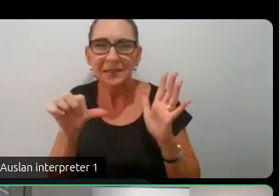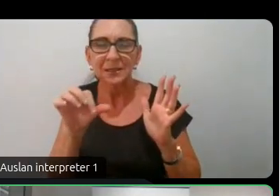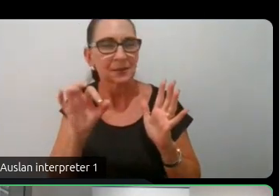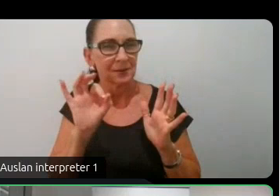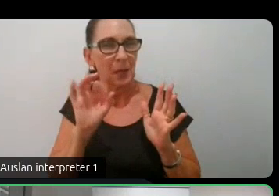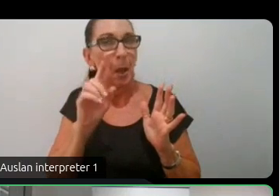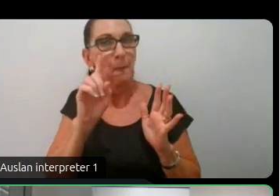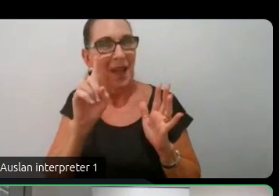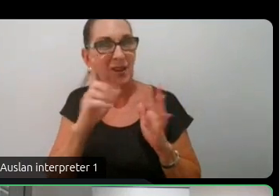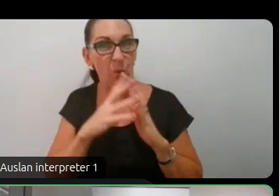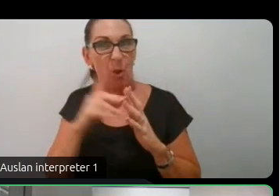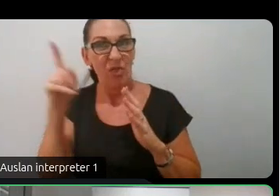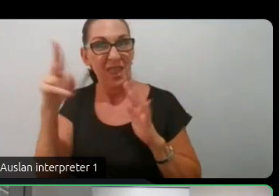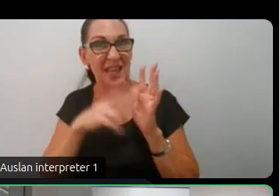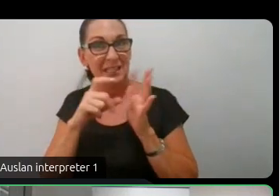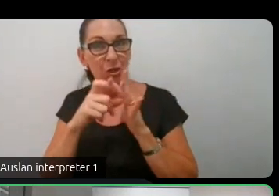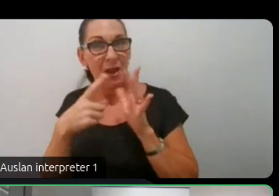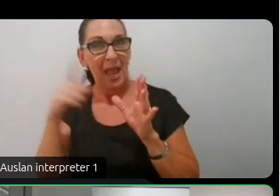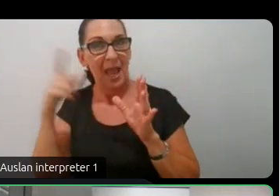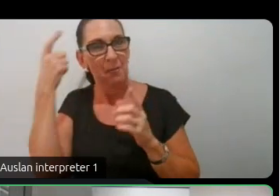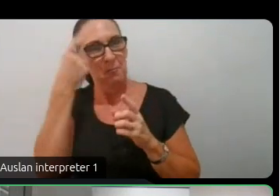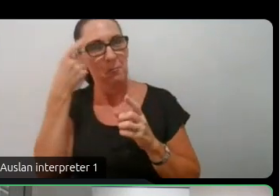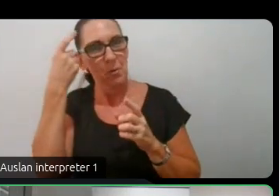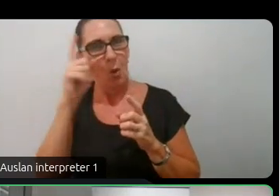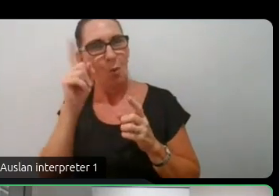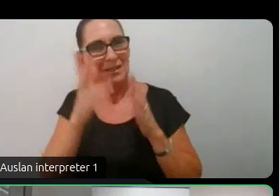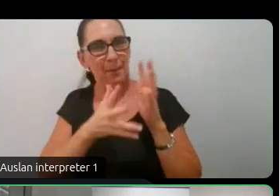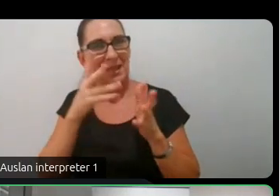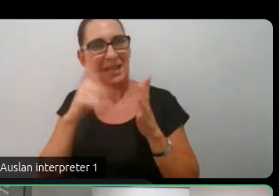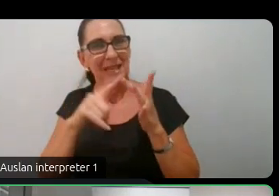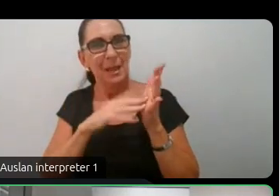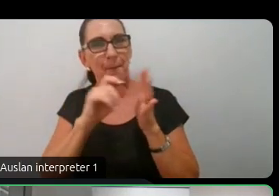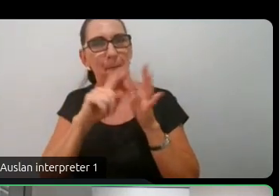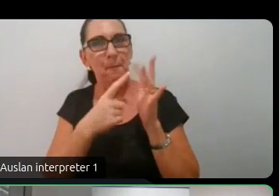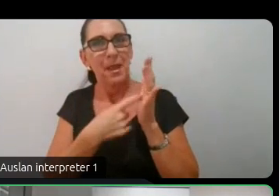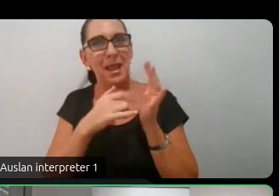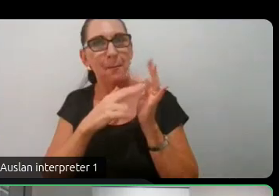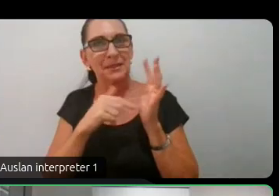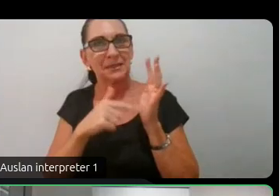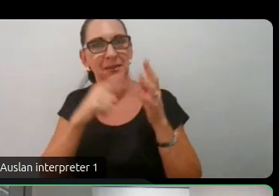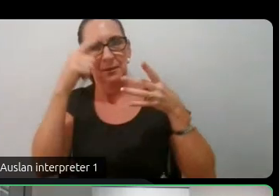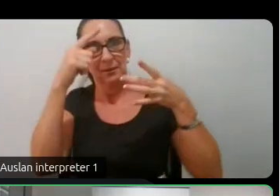the NDIA is considering are impairments based on the conditions or multiple conditions that